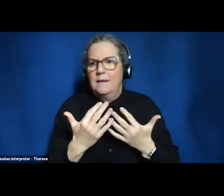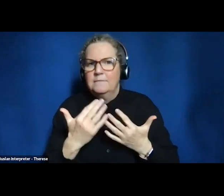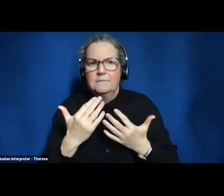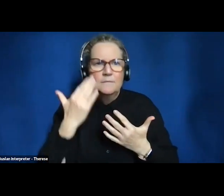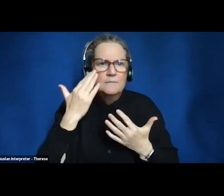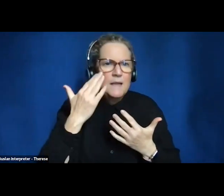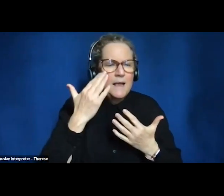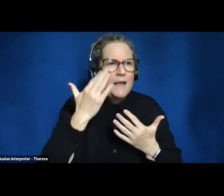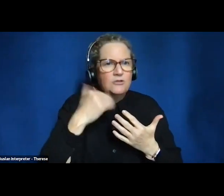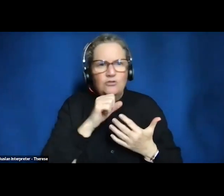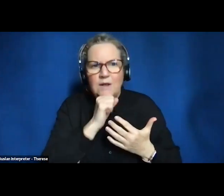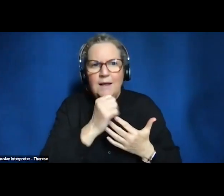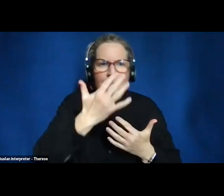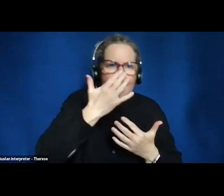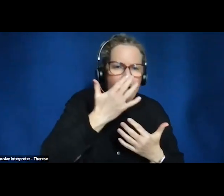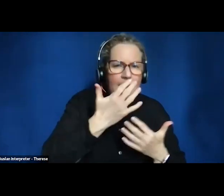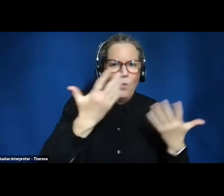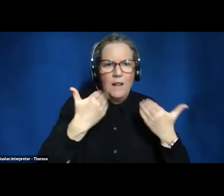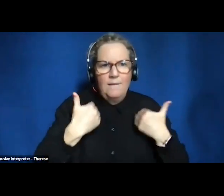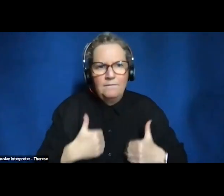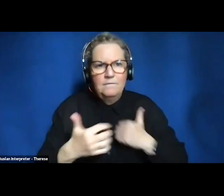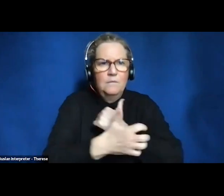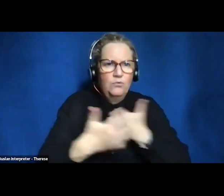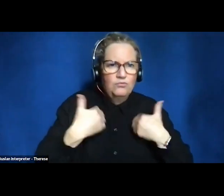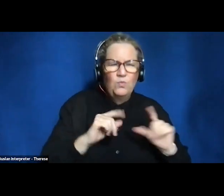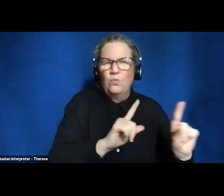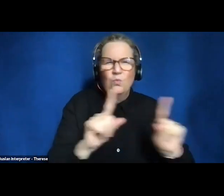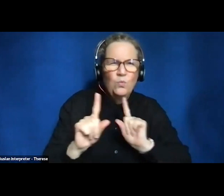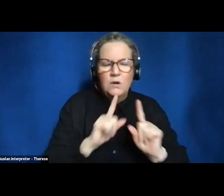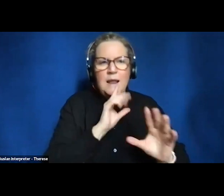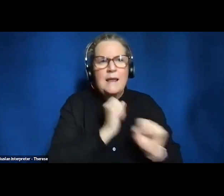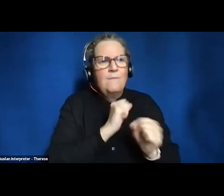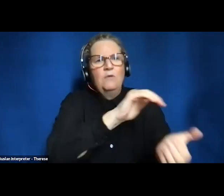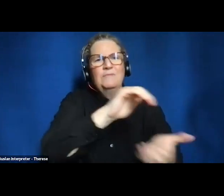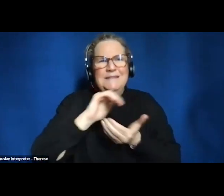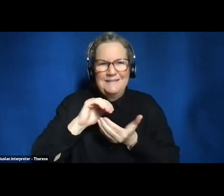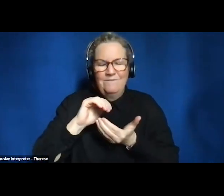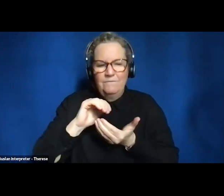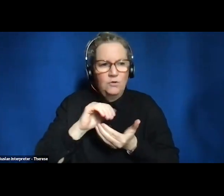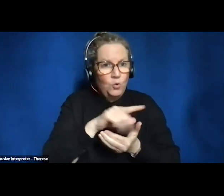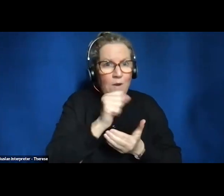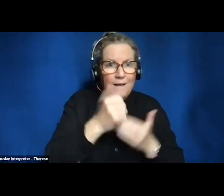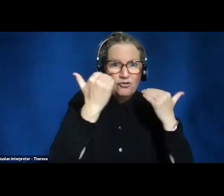what sort of government support people received? How many people had restricted decision making power over their own life,